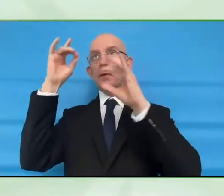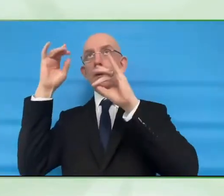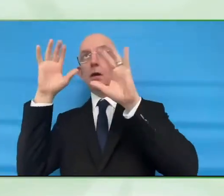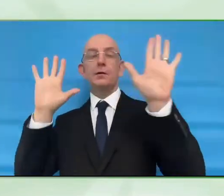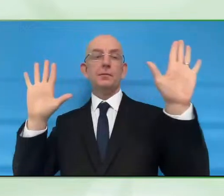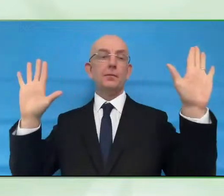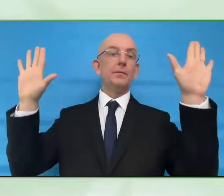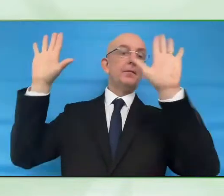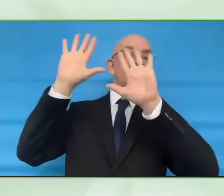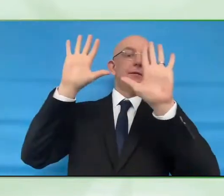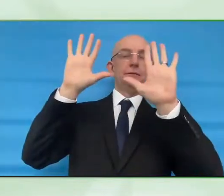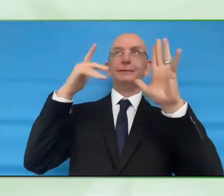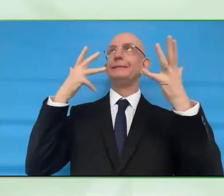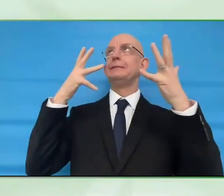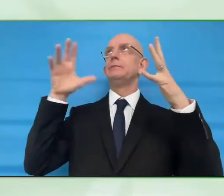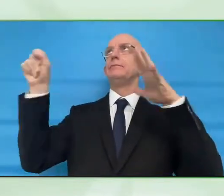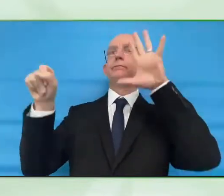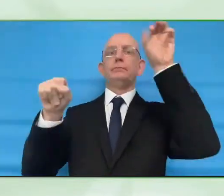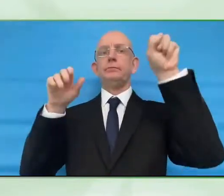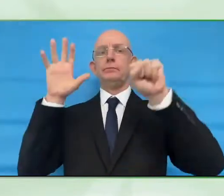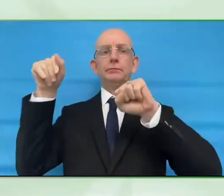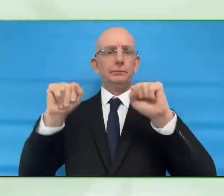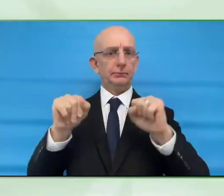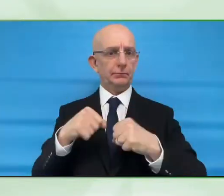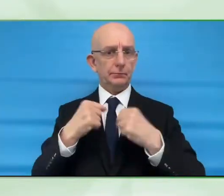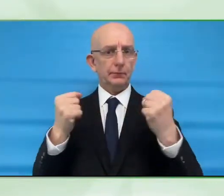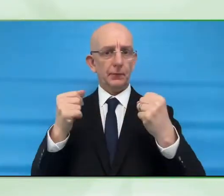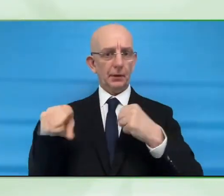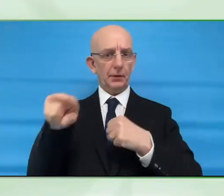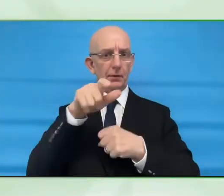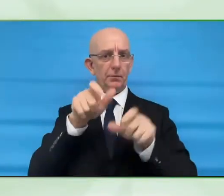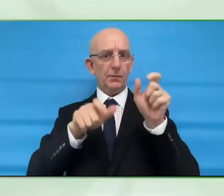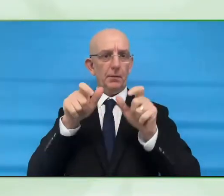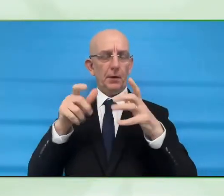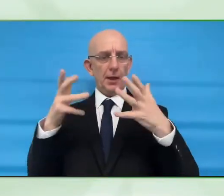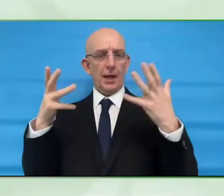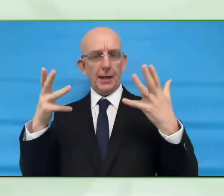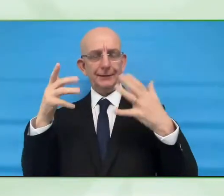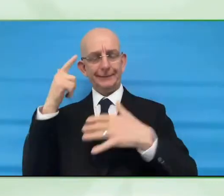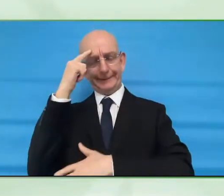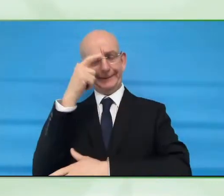I see that you have a couple of books, could you take us through the?